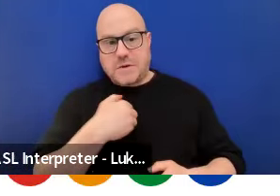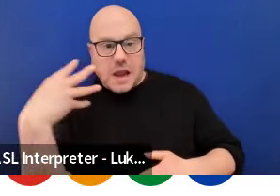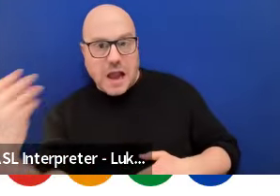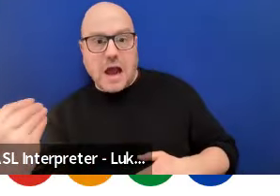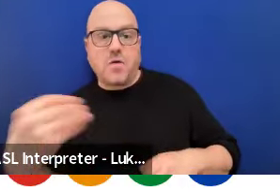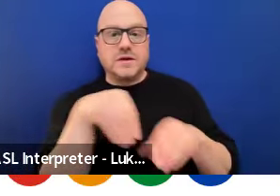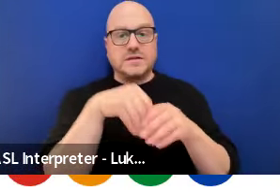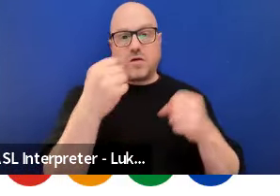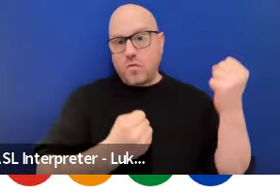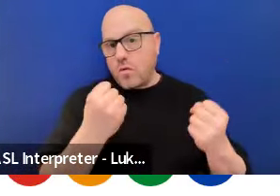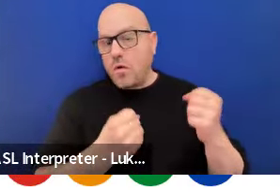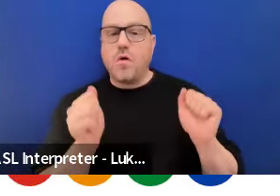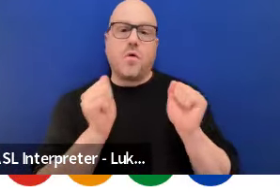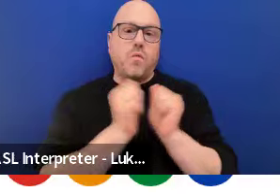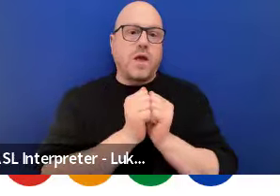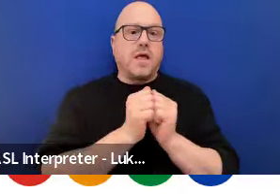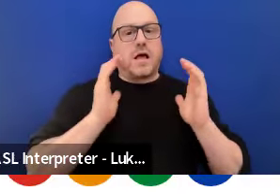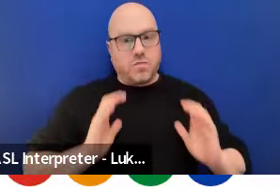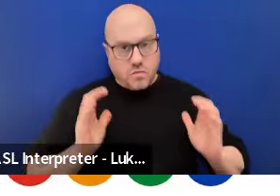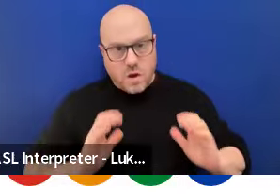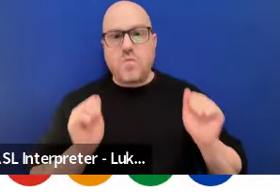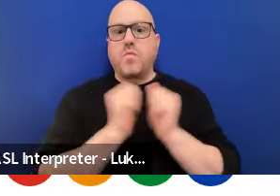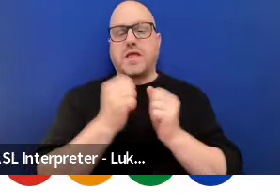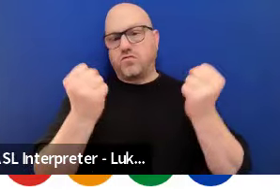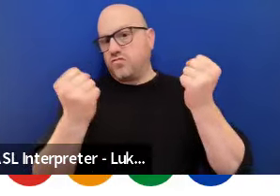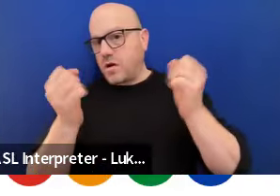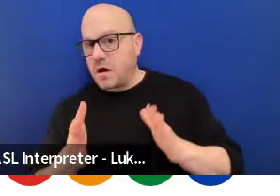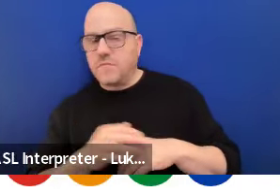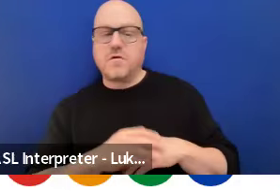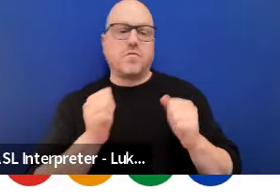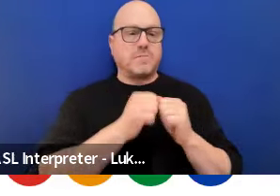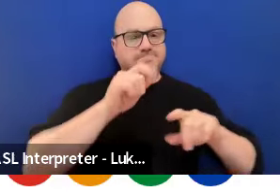WE DID GO INTO THE FIELD. WE DID HAVE TEAM MEMBERS OUT